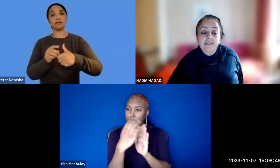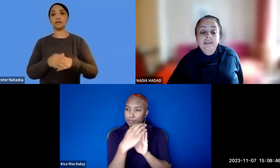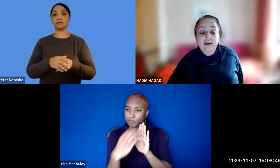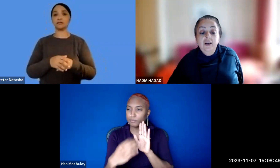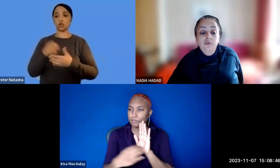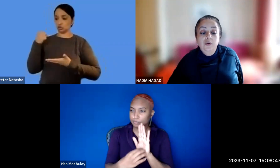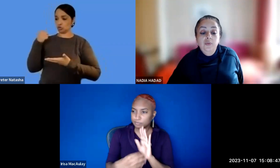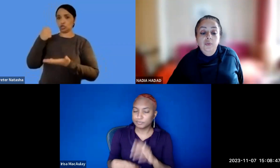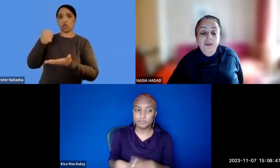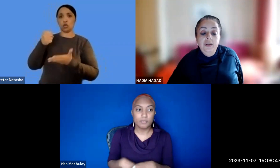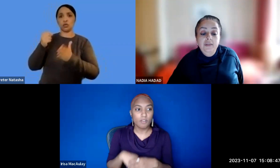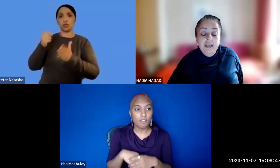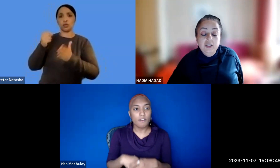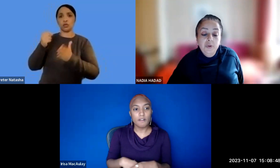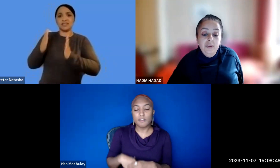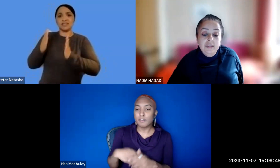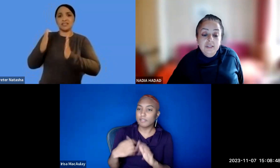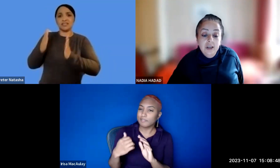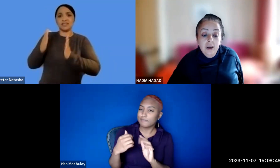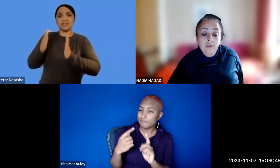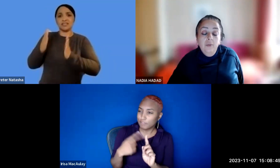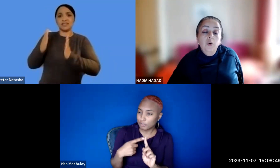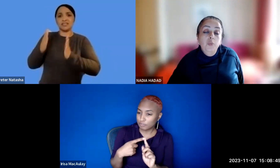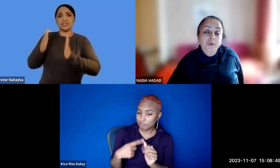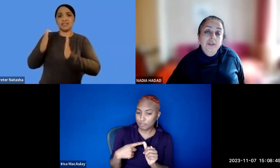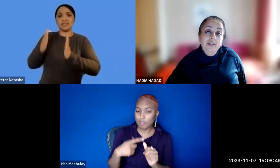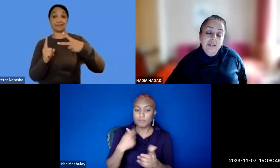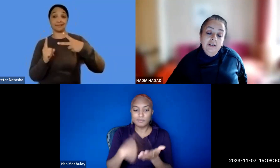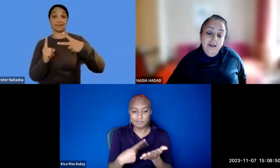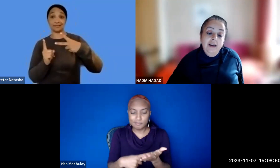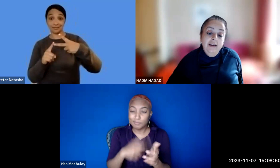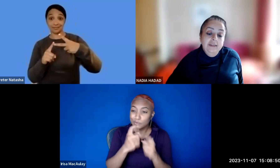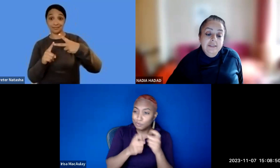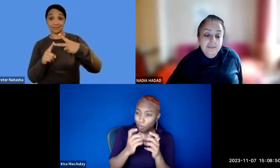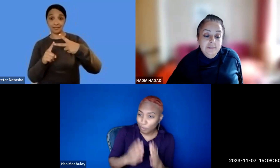and the second talk will be the experience on OPDs and allies